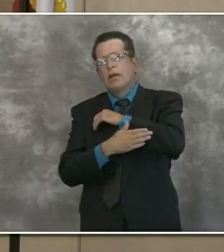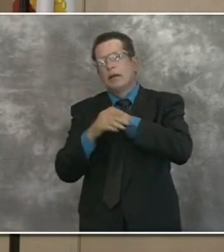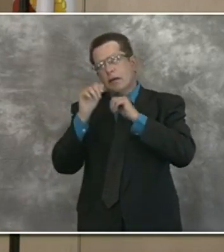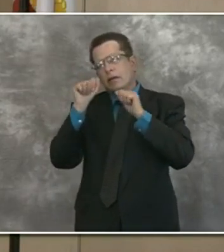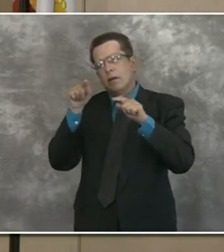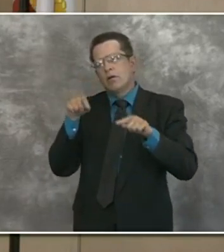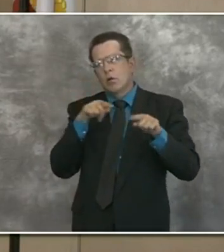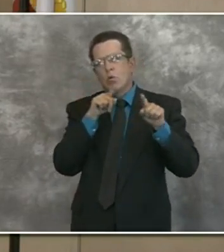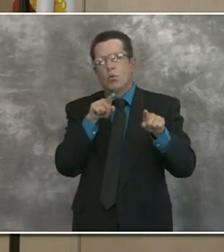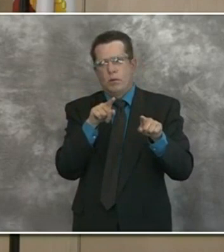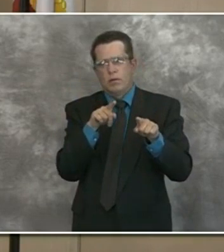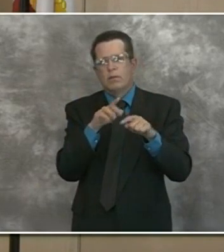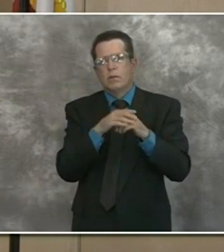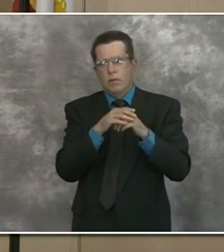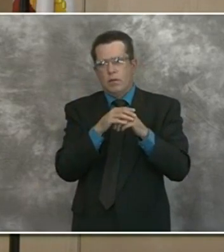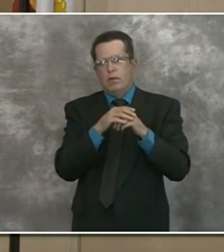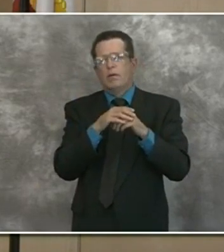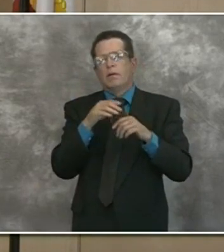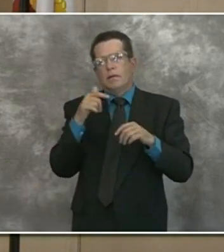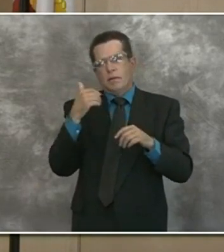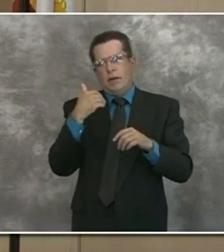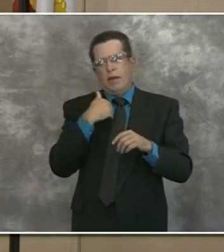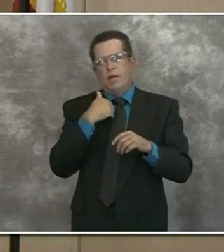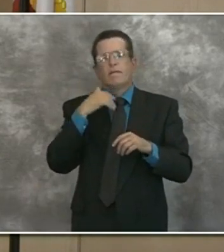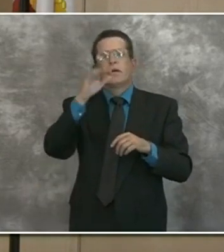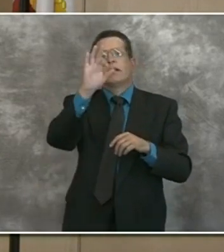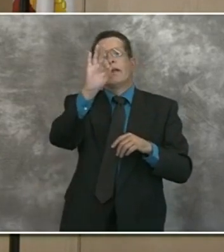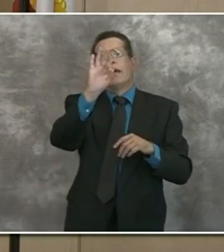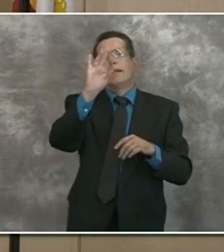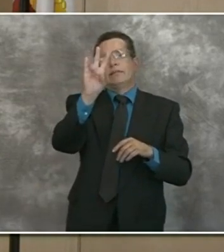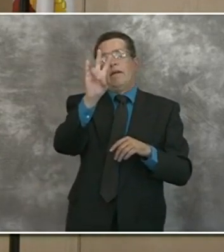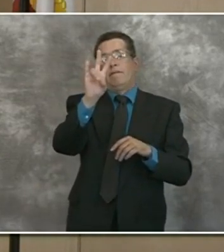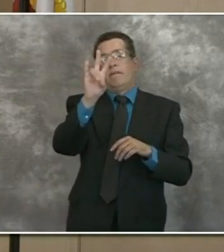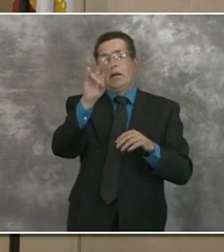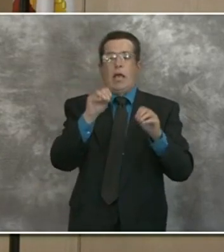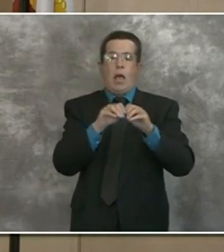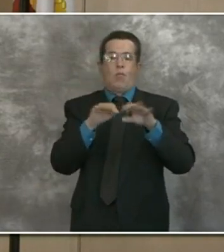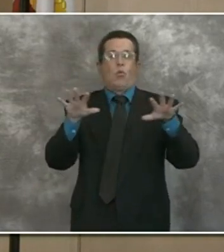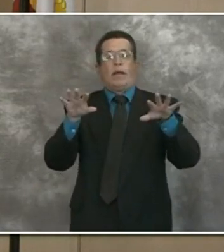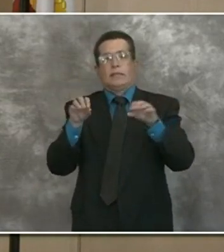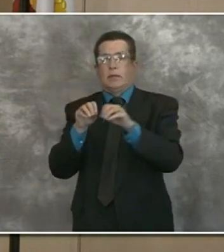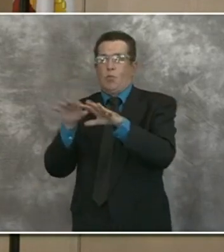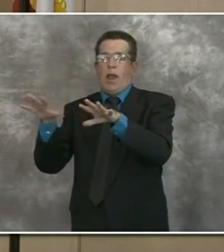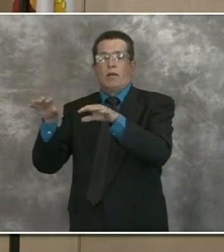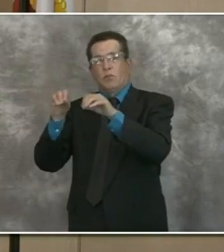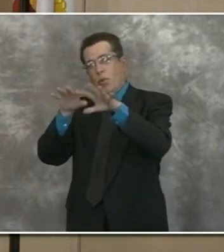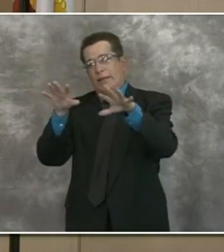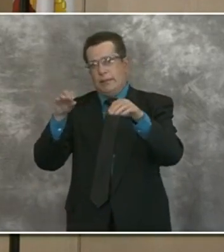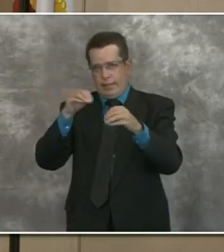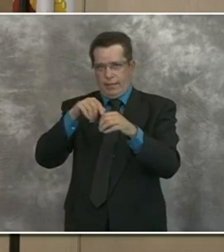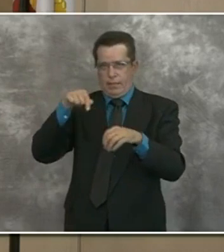TRIGGER. SINCE THE BEGINNING OF THE IN SAN DIEGO COUNTY WE